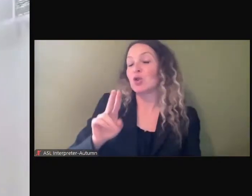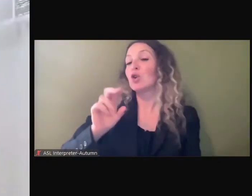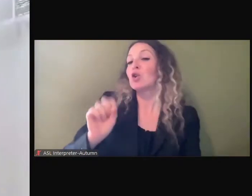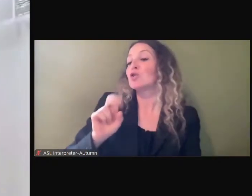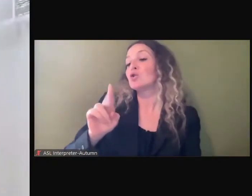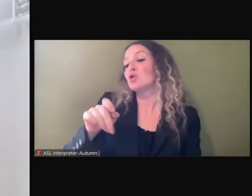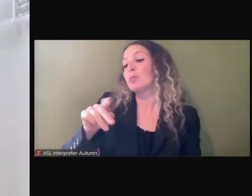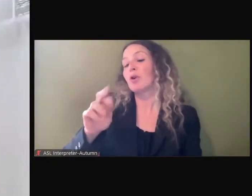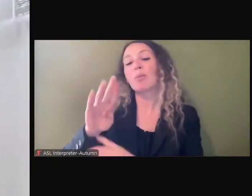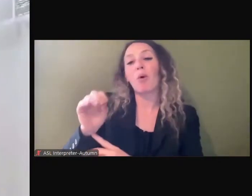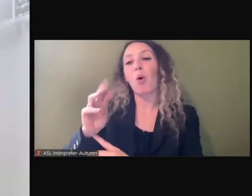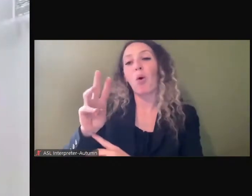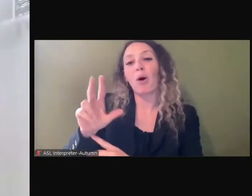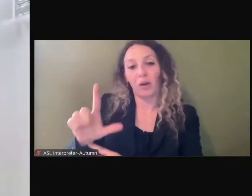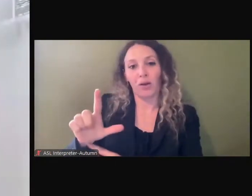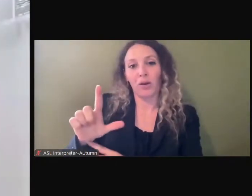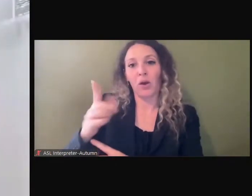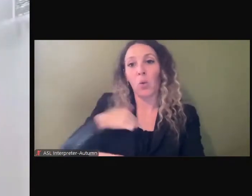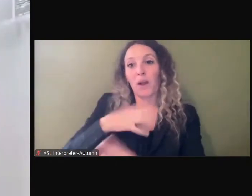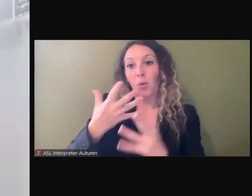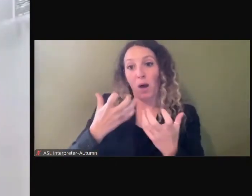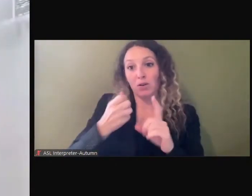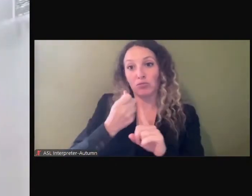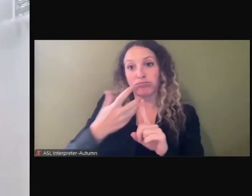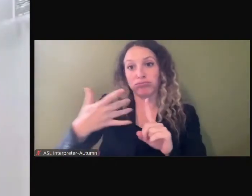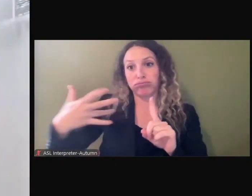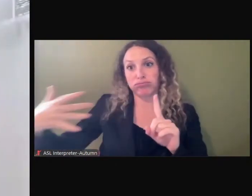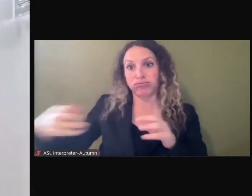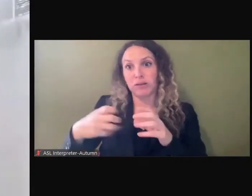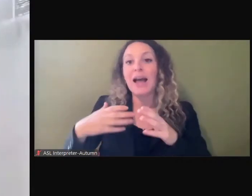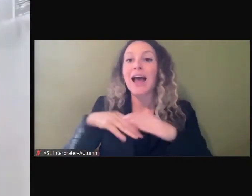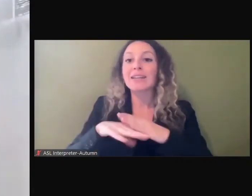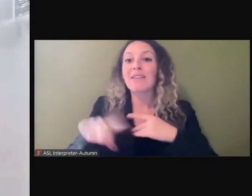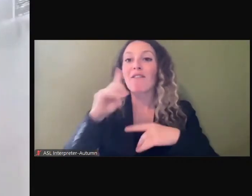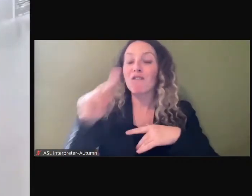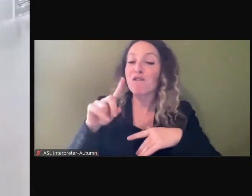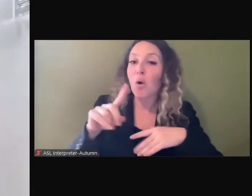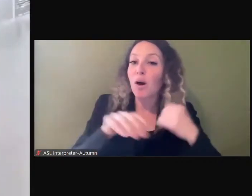mission to expand access to telehealth and virtual care. It's essential to understand the